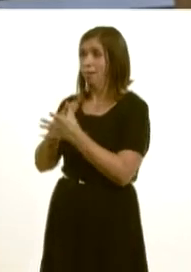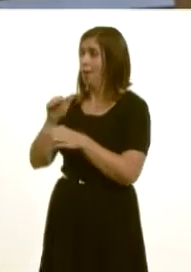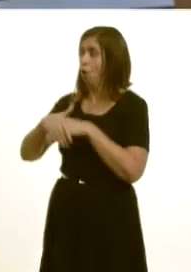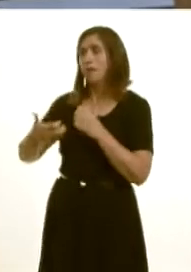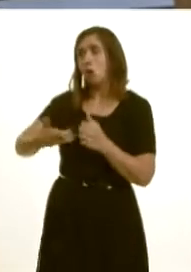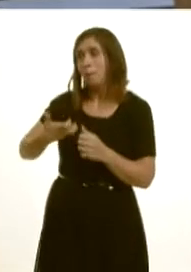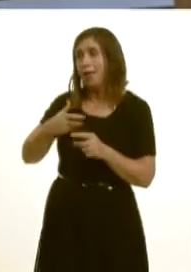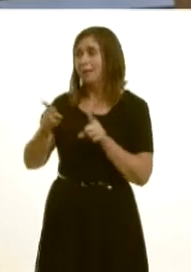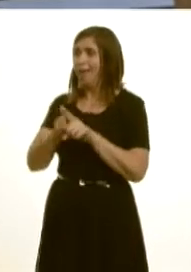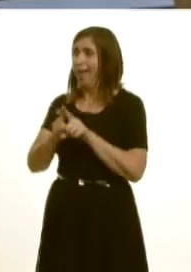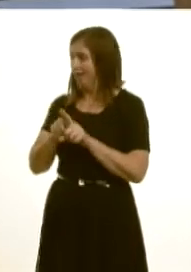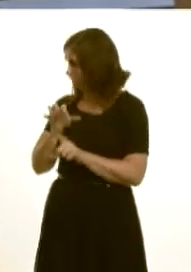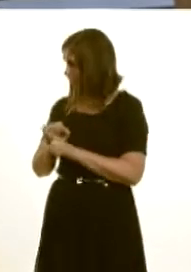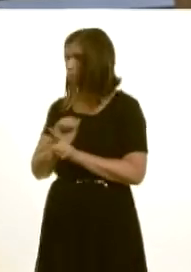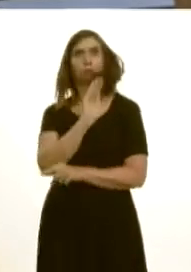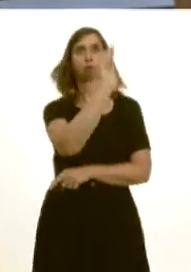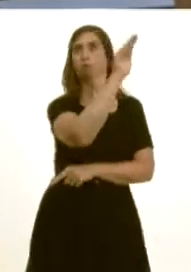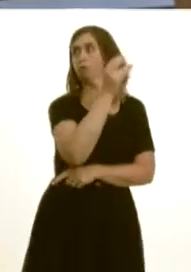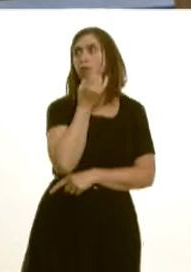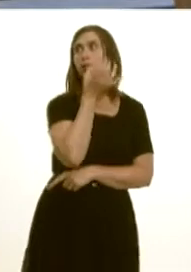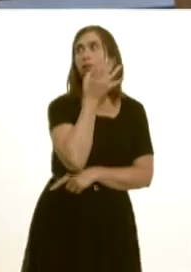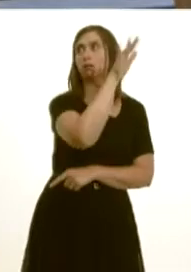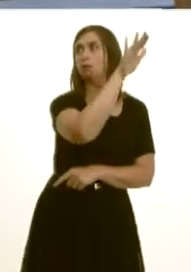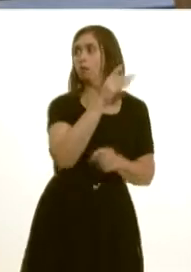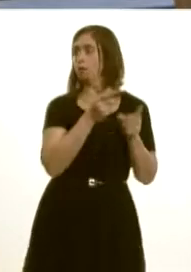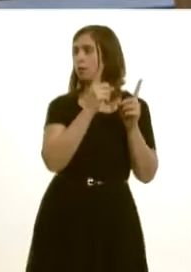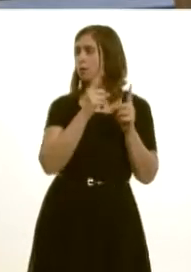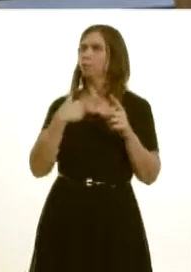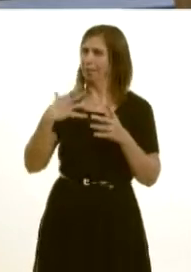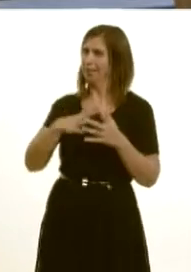and we will always, of course, listen carefully and seriously to any complaints in that regard